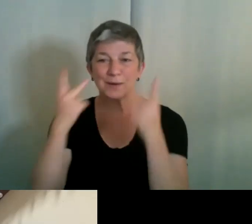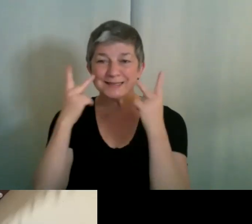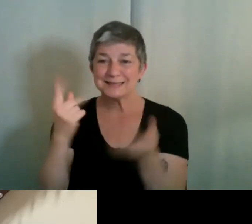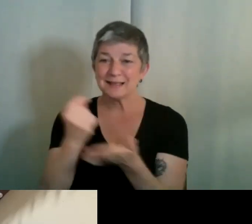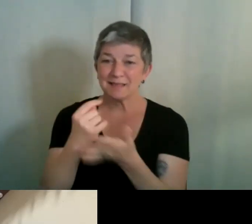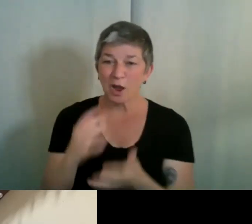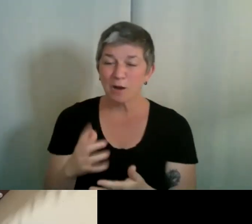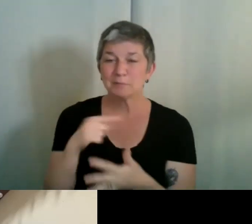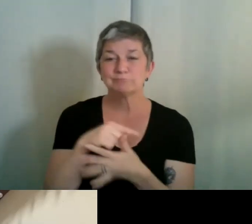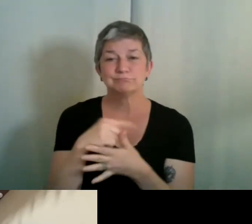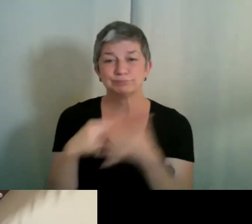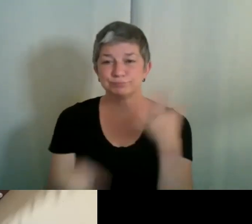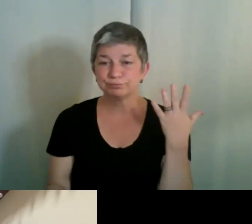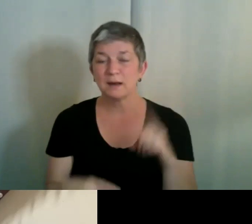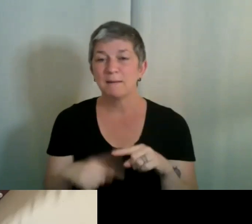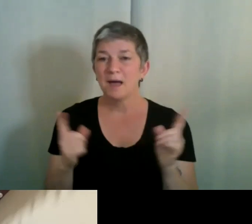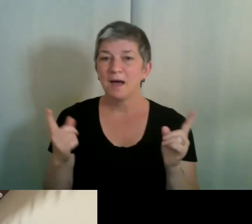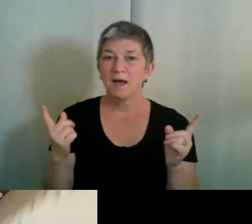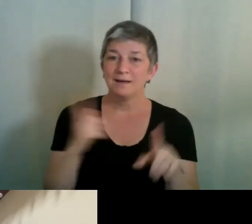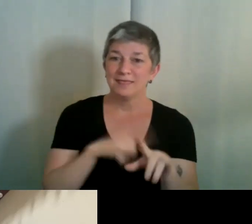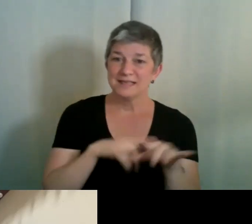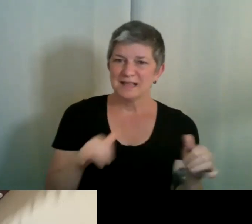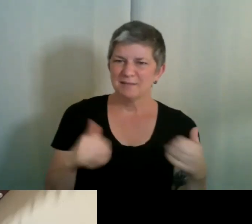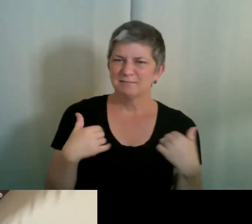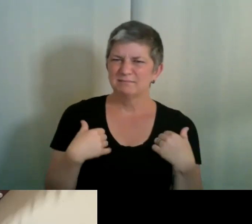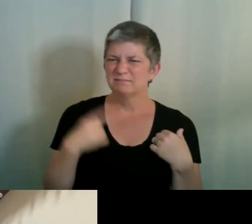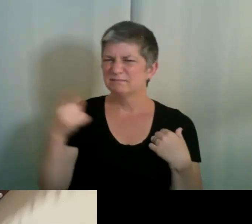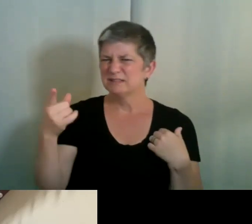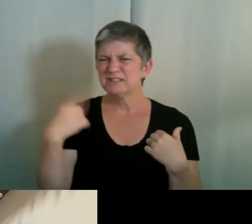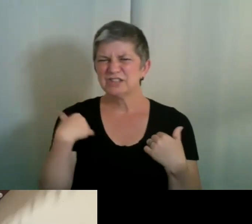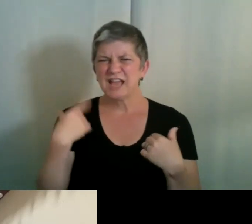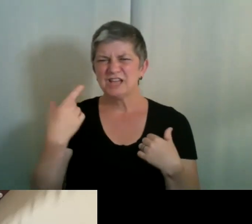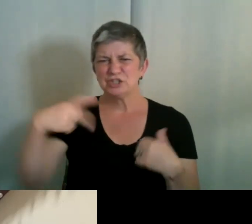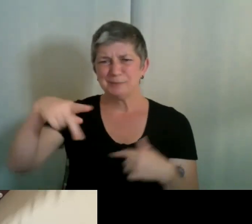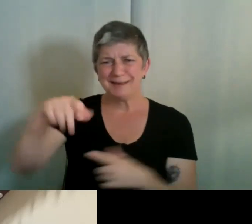etc. But meanwhile, like they had a 4.0 GPA and missing a day